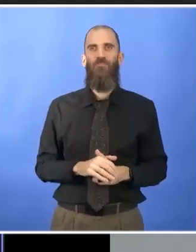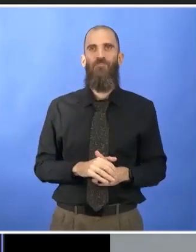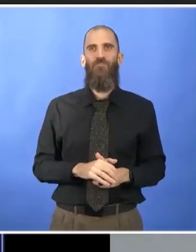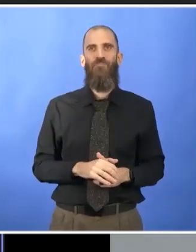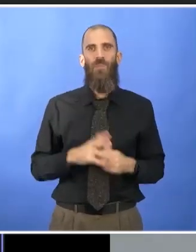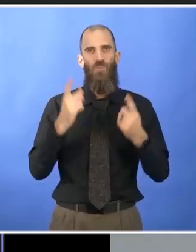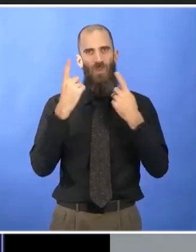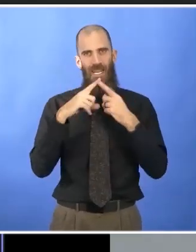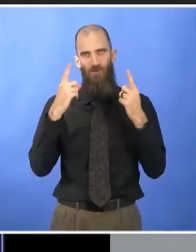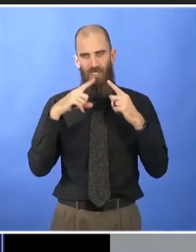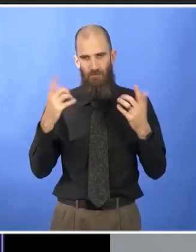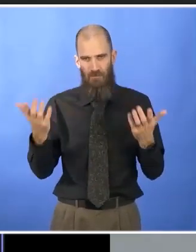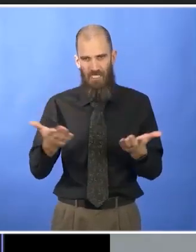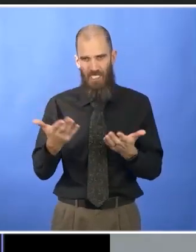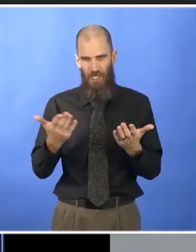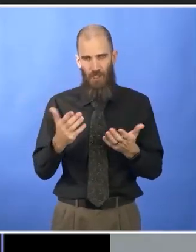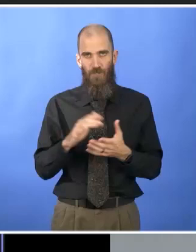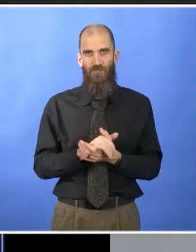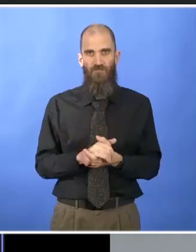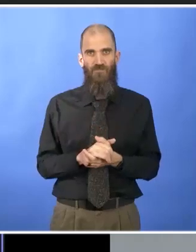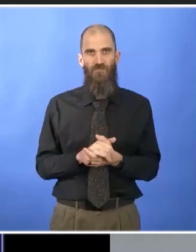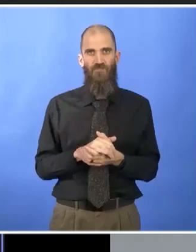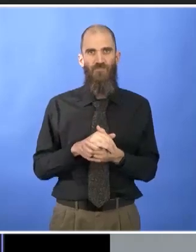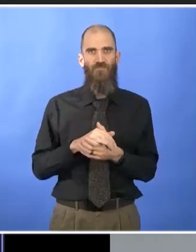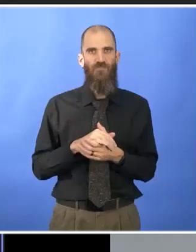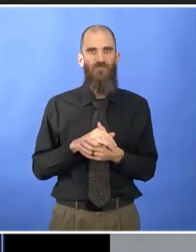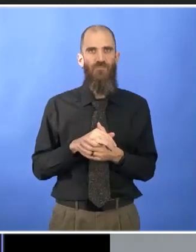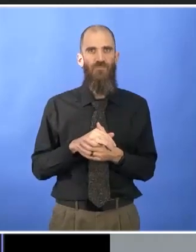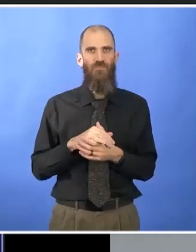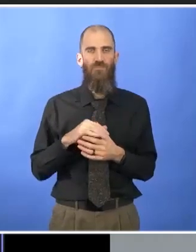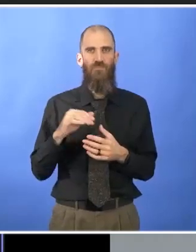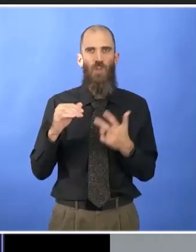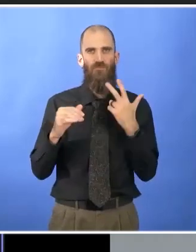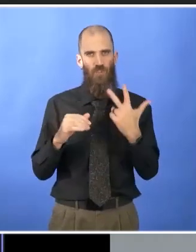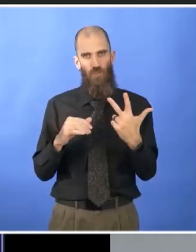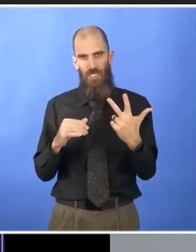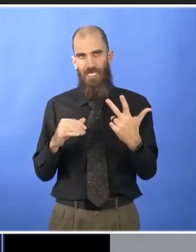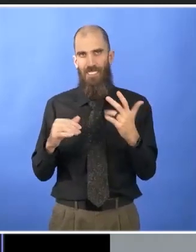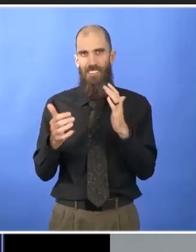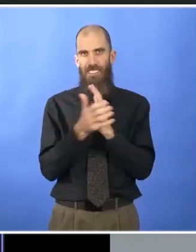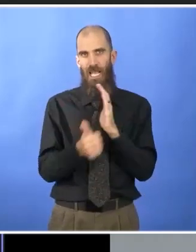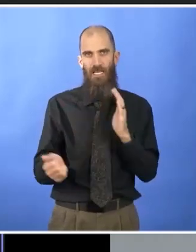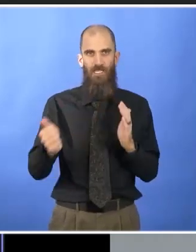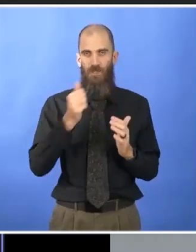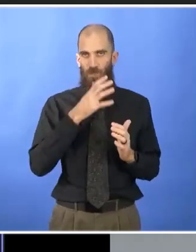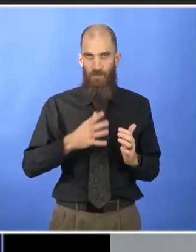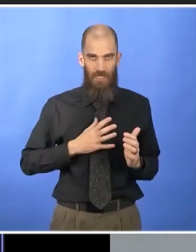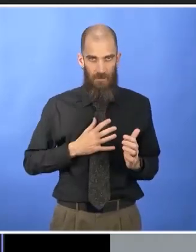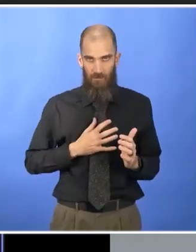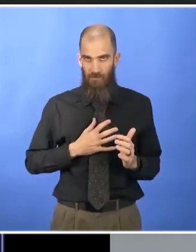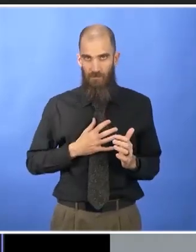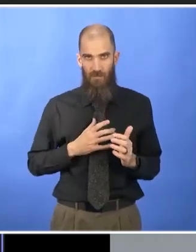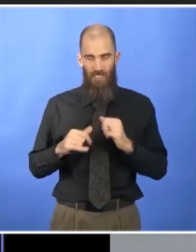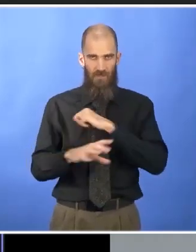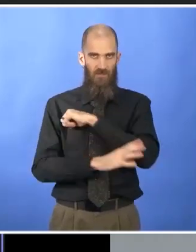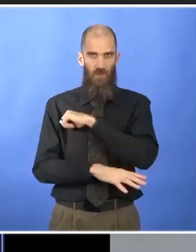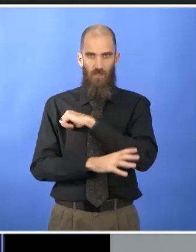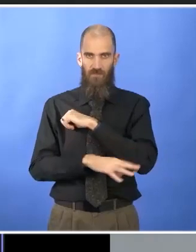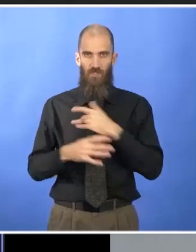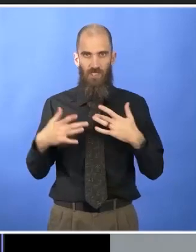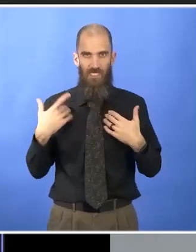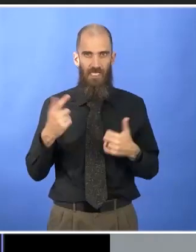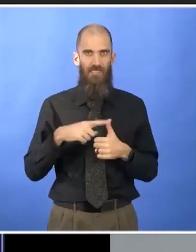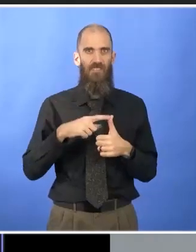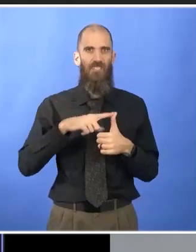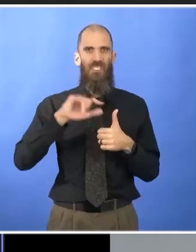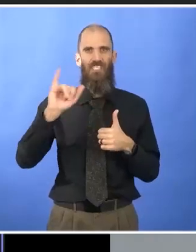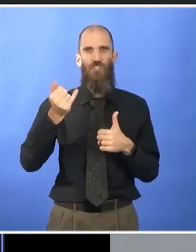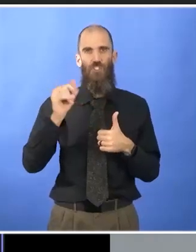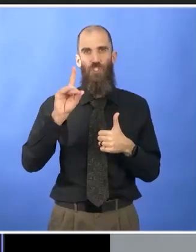TALENTED WOMEN. I'M VERY EXCITED.